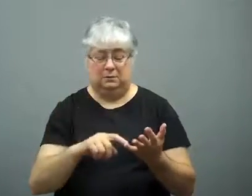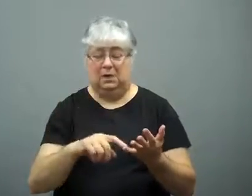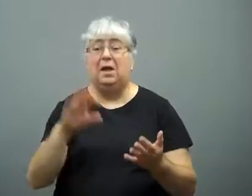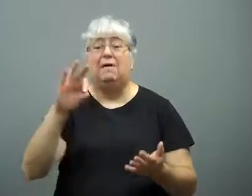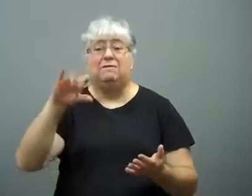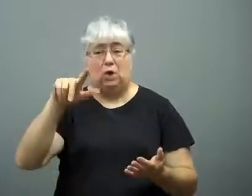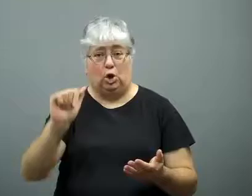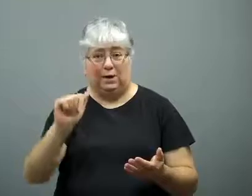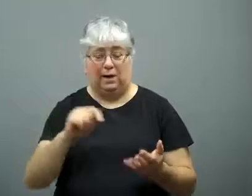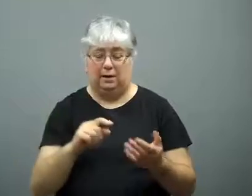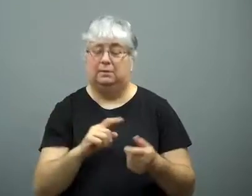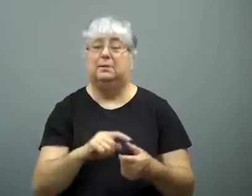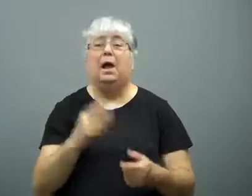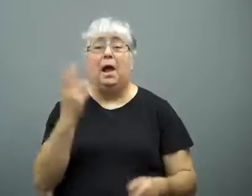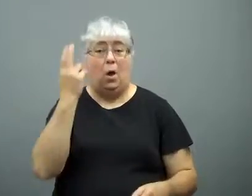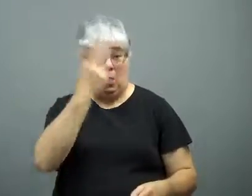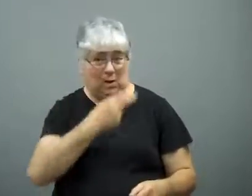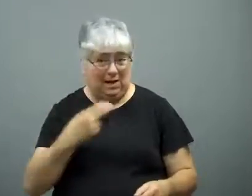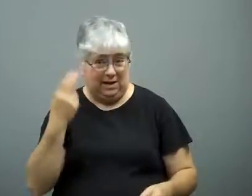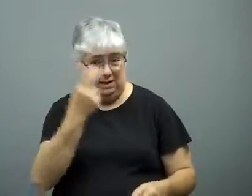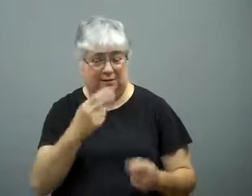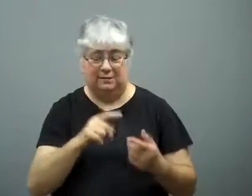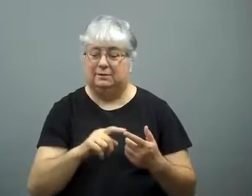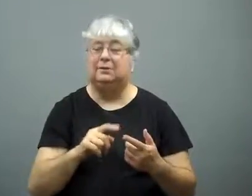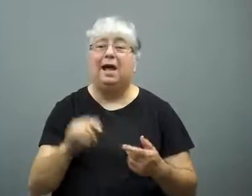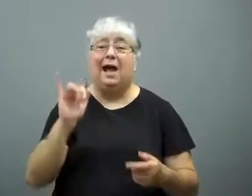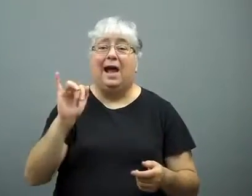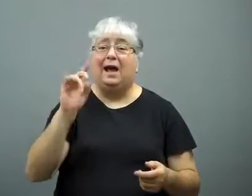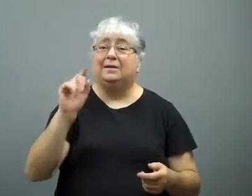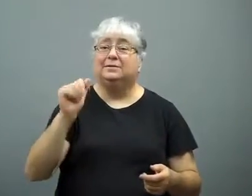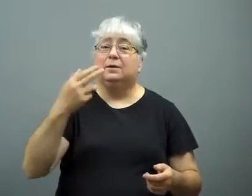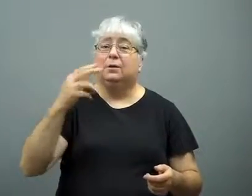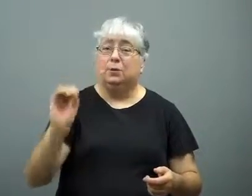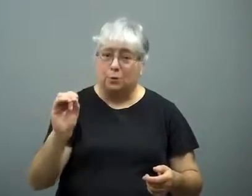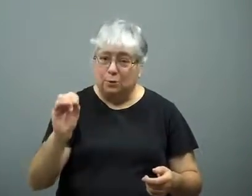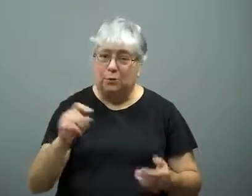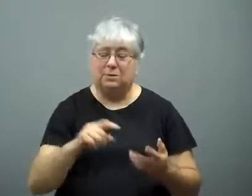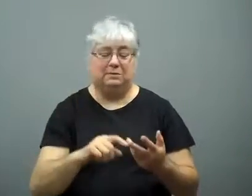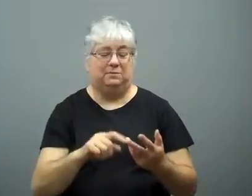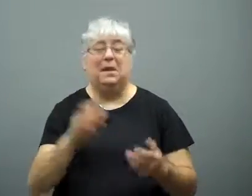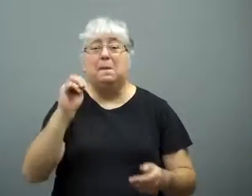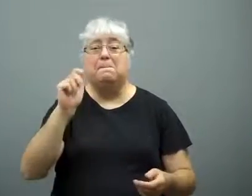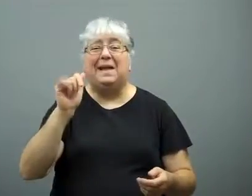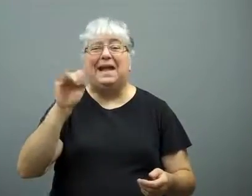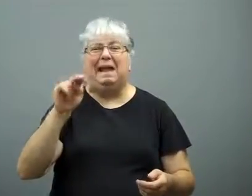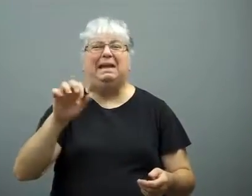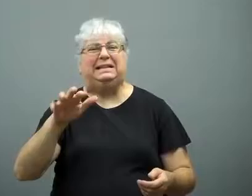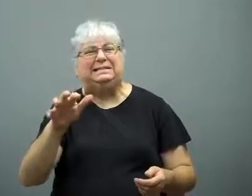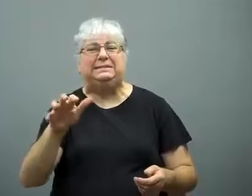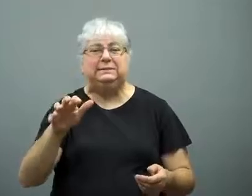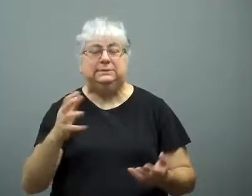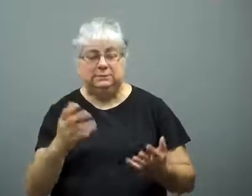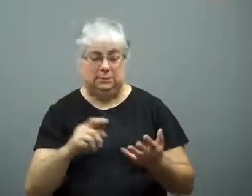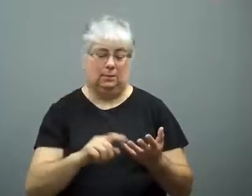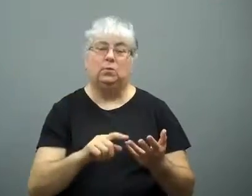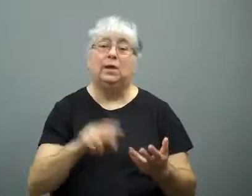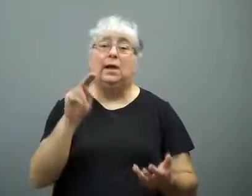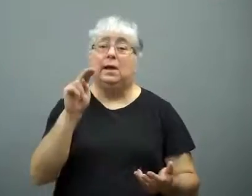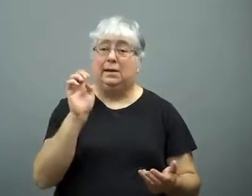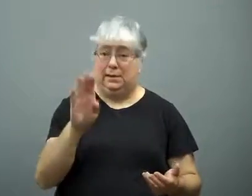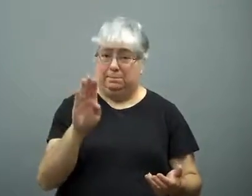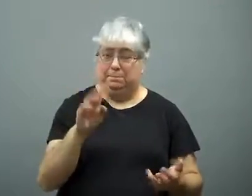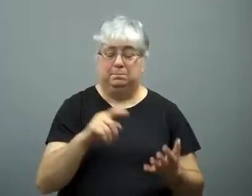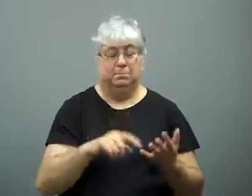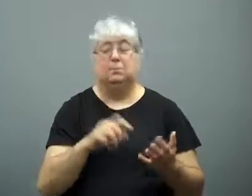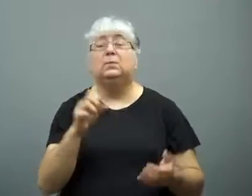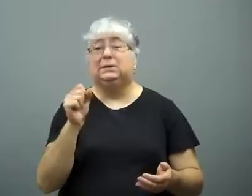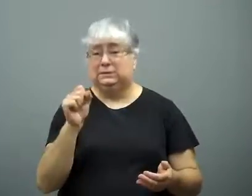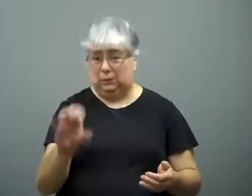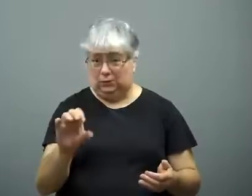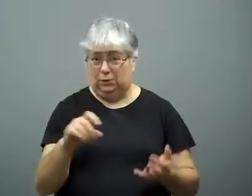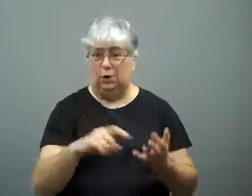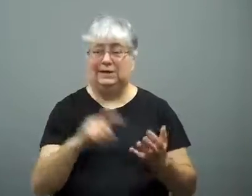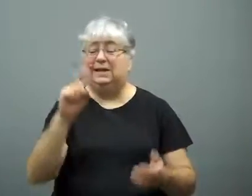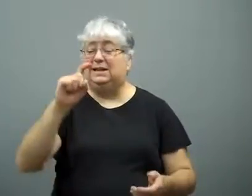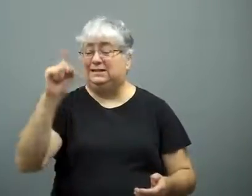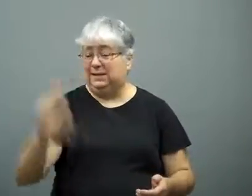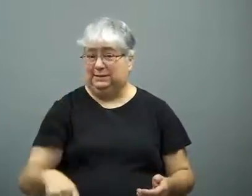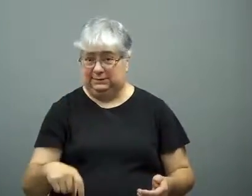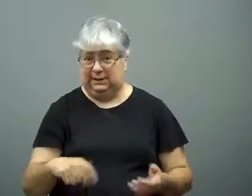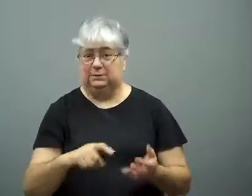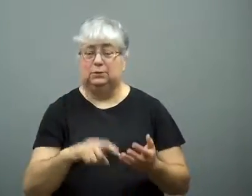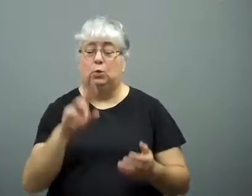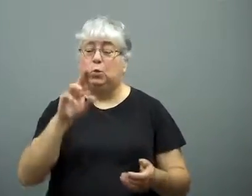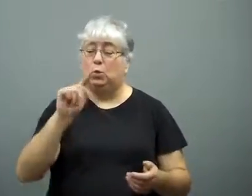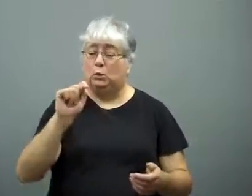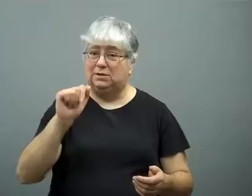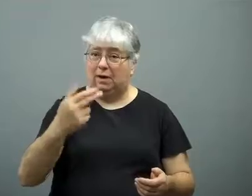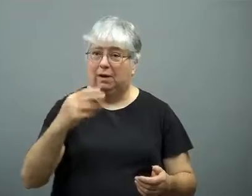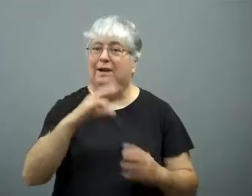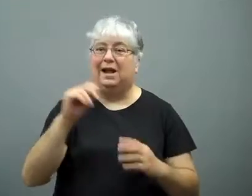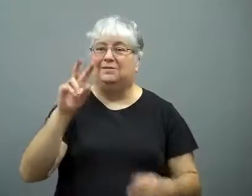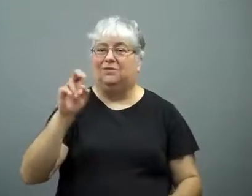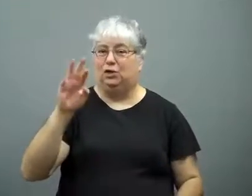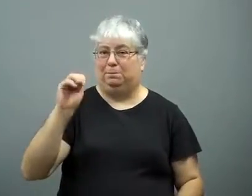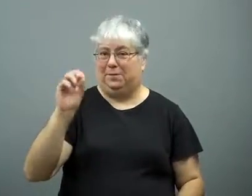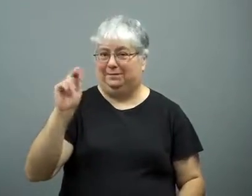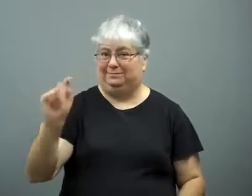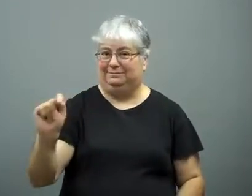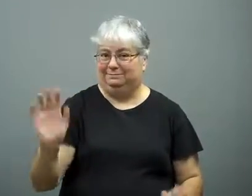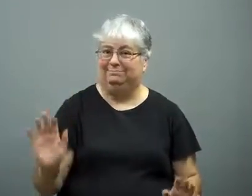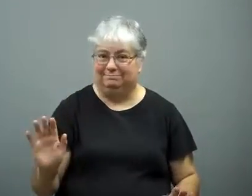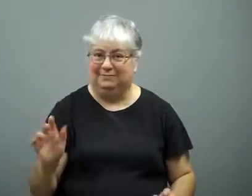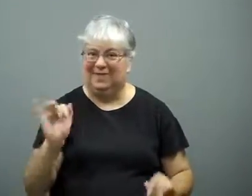Florida, Hawaii, Idaho, Maine (sort of), Nebraska, South Carolina,